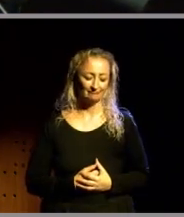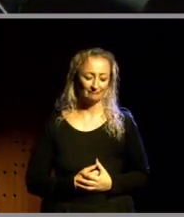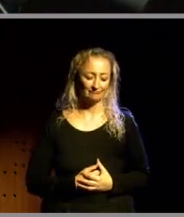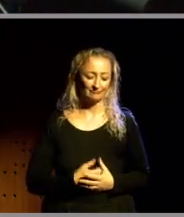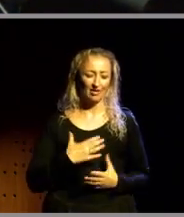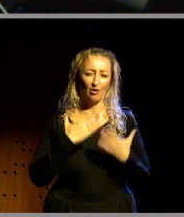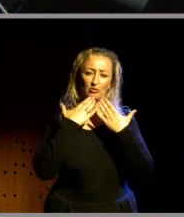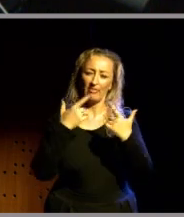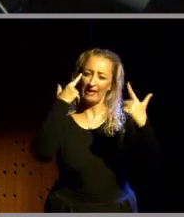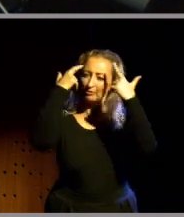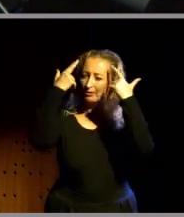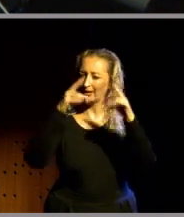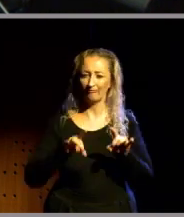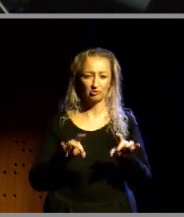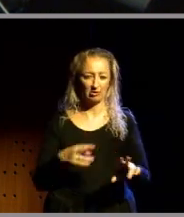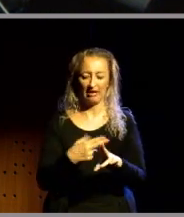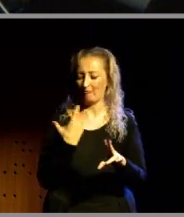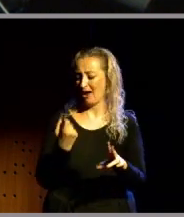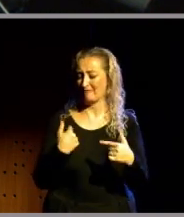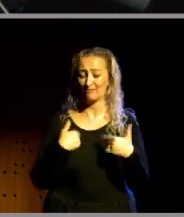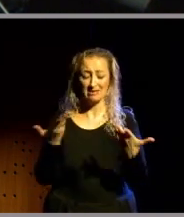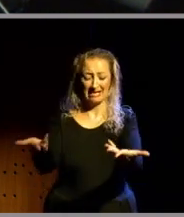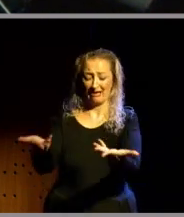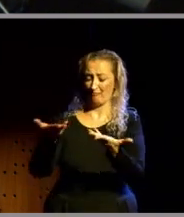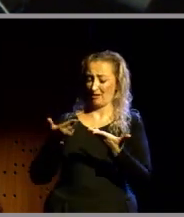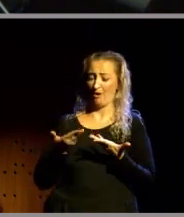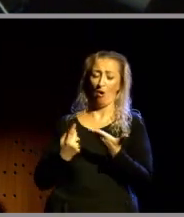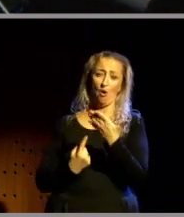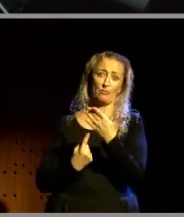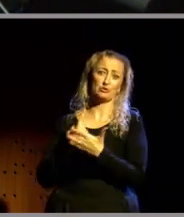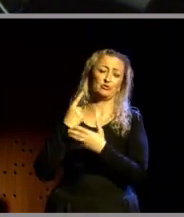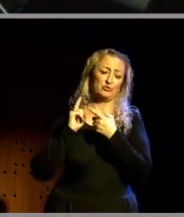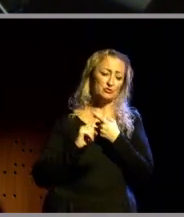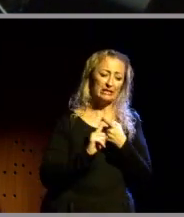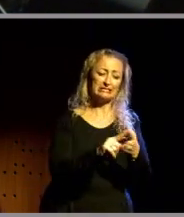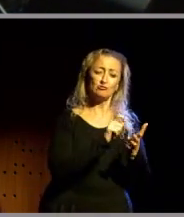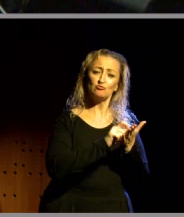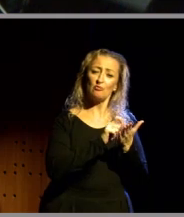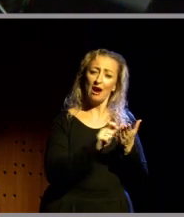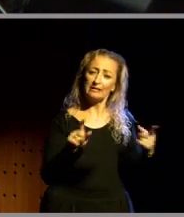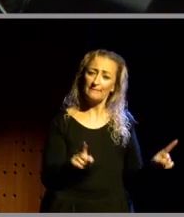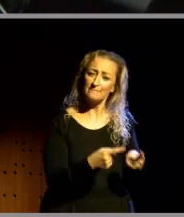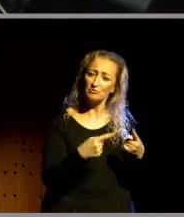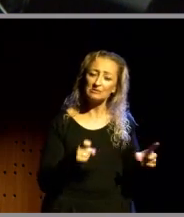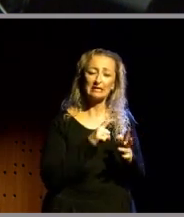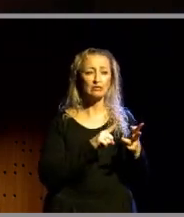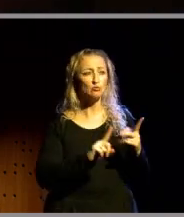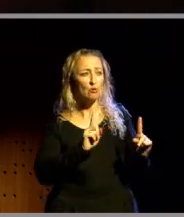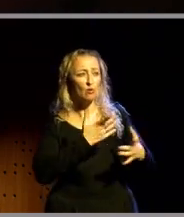Creative Australia for having me and providing me the opportunity to continue writing music and continue doing the thing that I love and that's